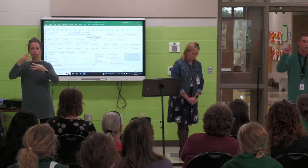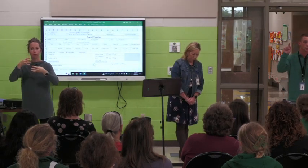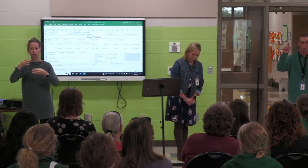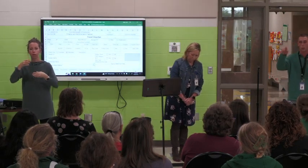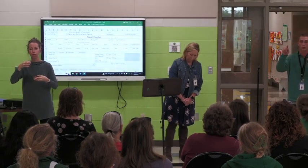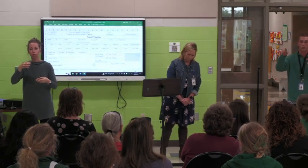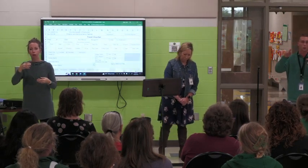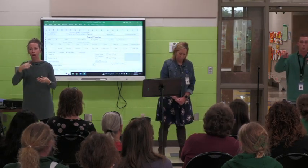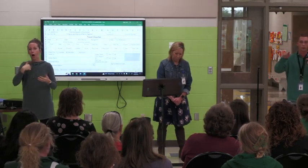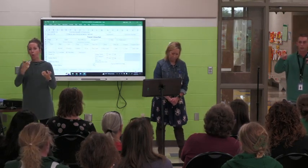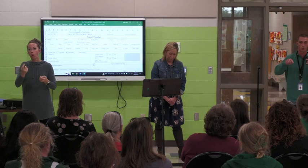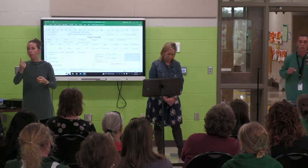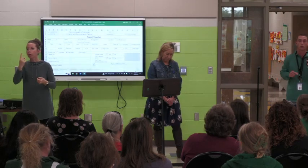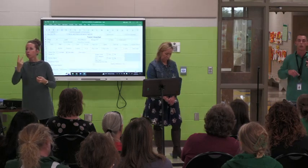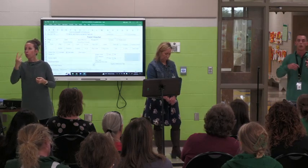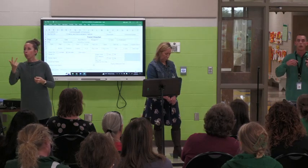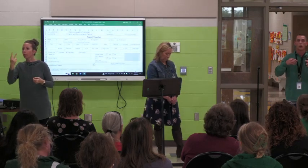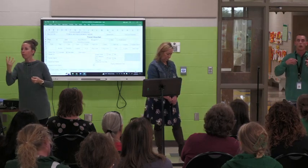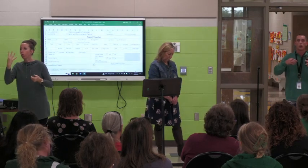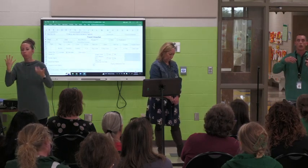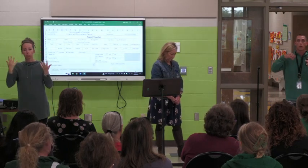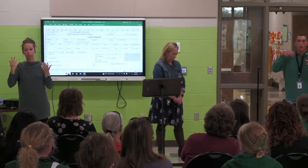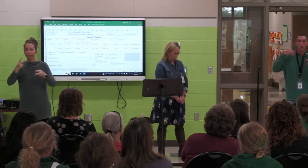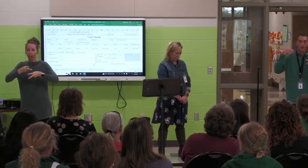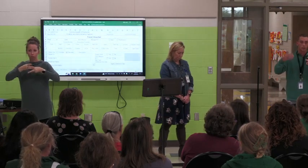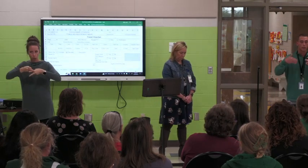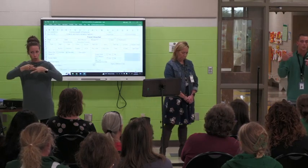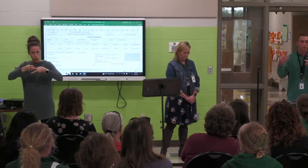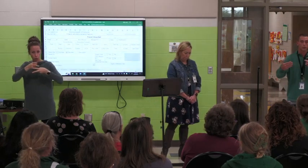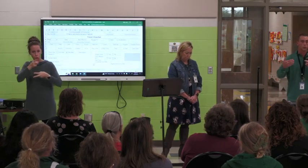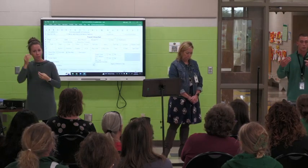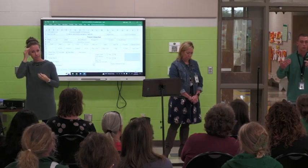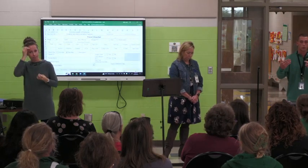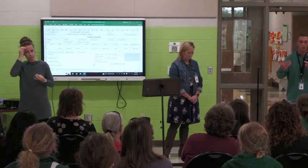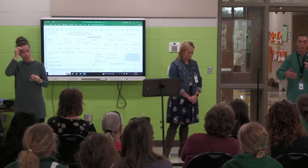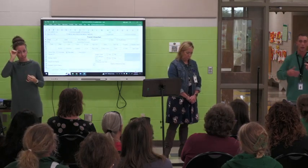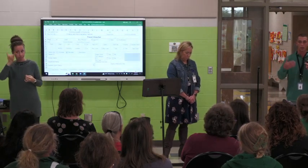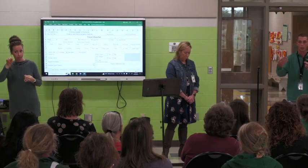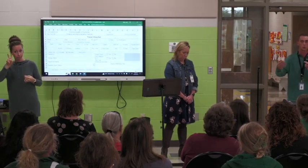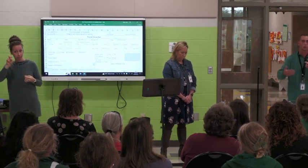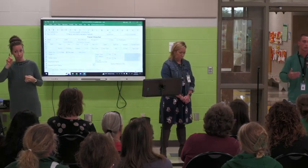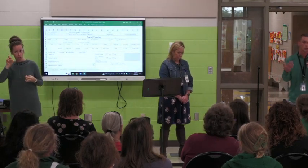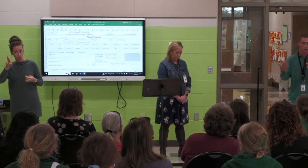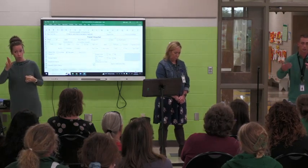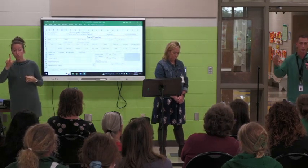want one two three four think about the vendor that you're using now Lowe's might be just the